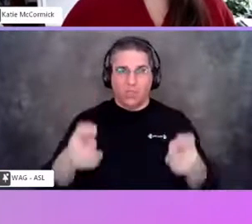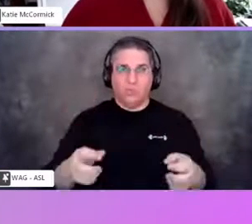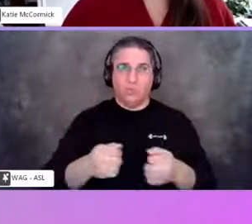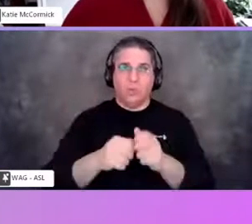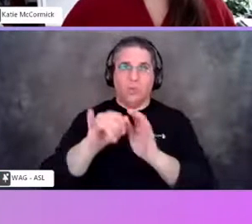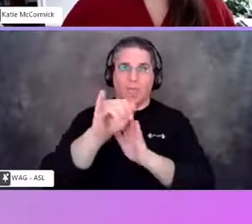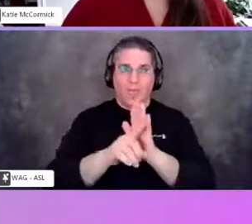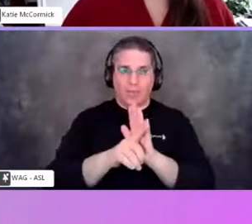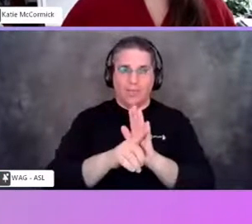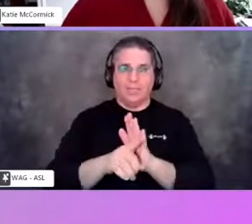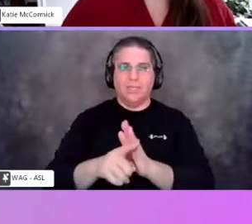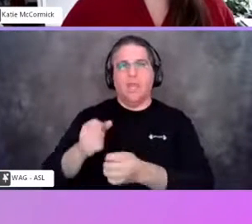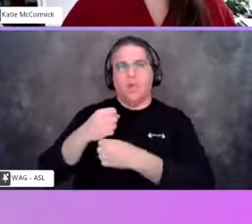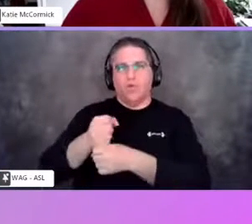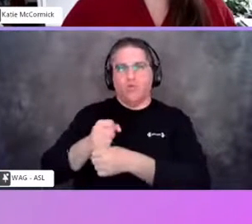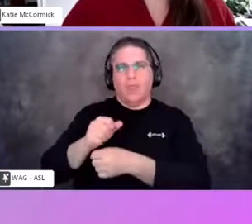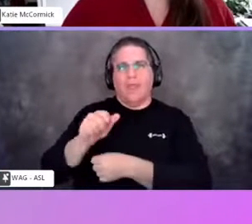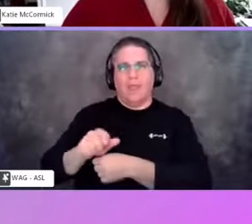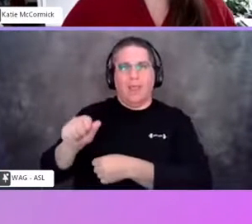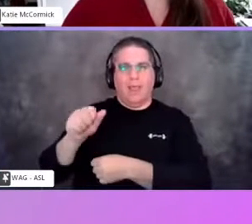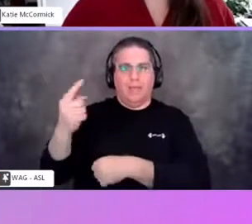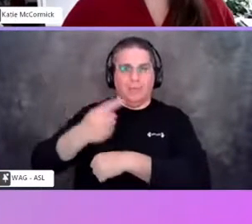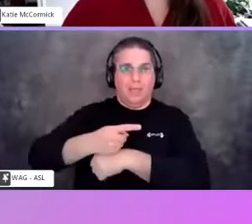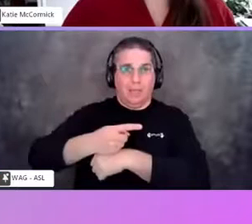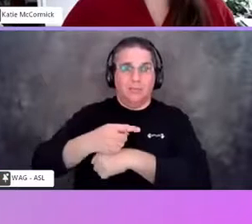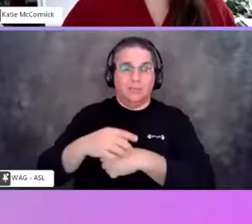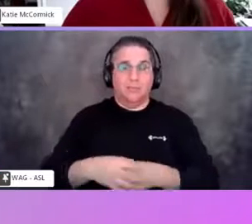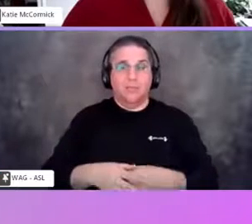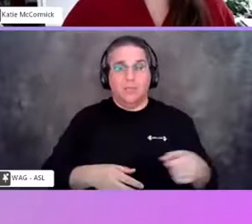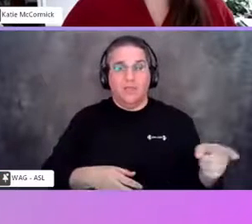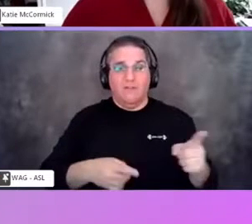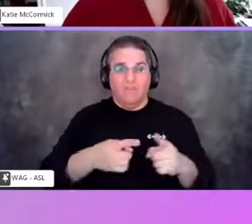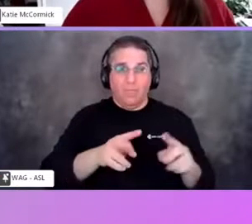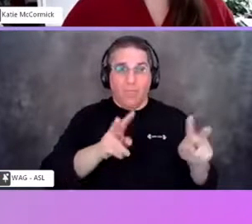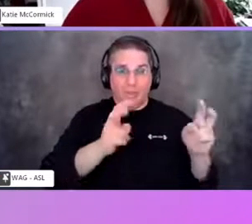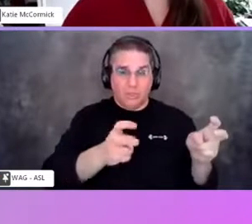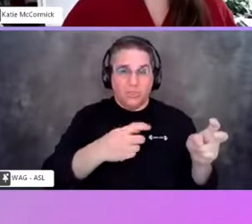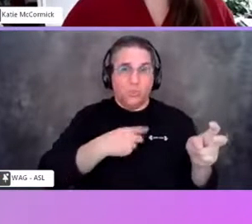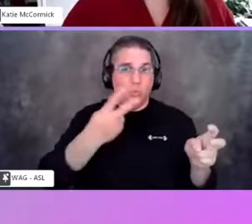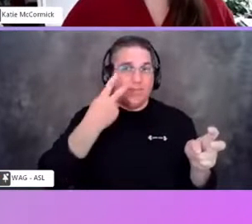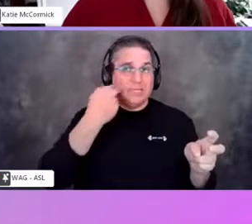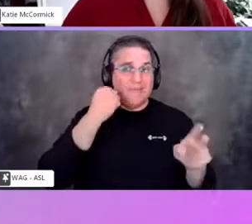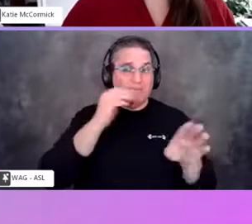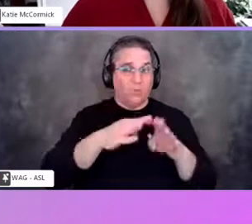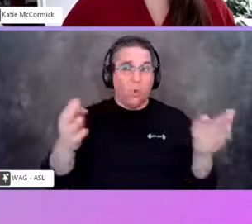octocat. And the inquiry where we return a set of